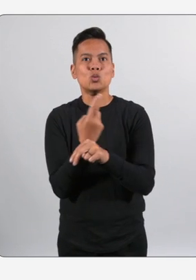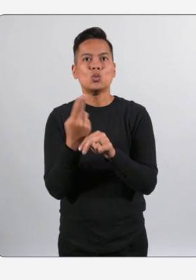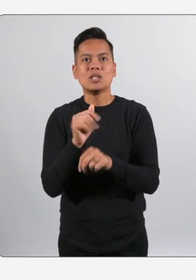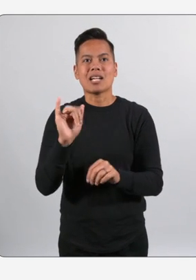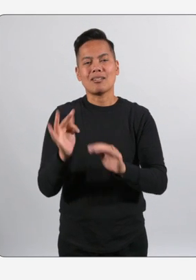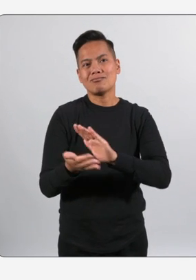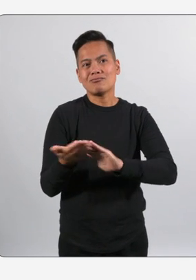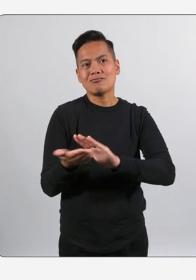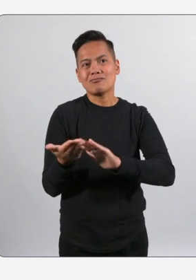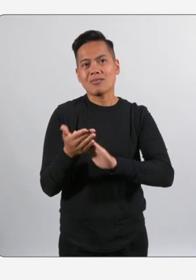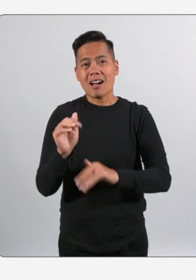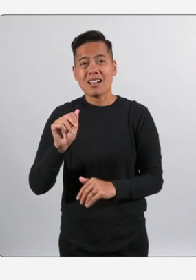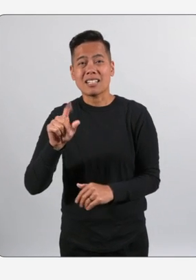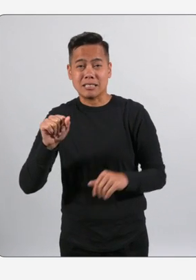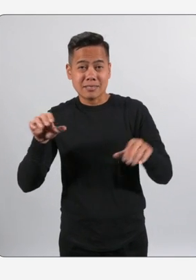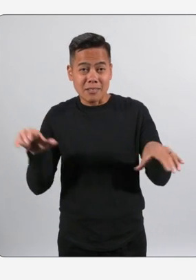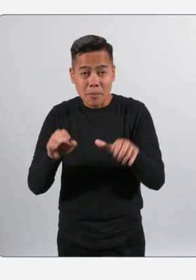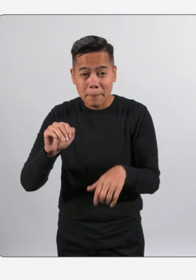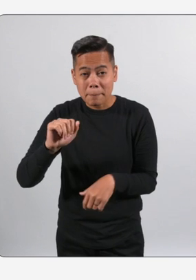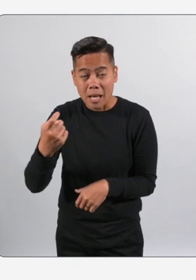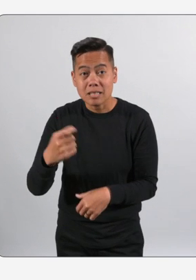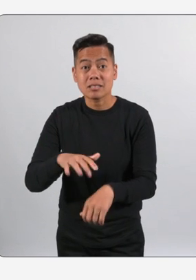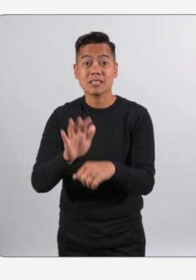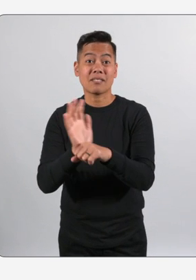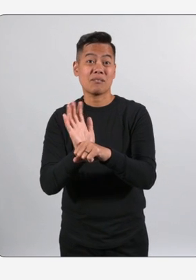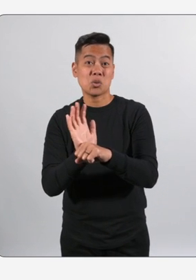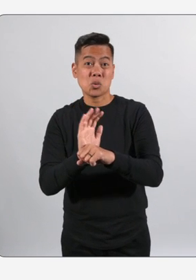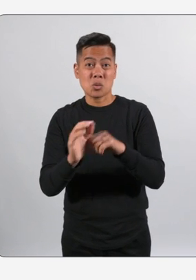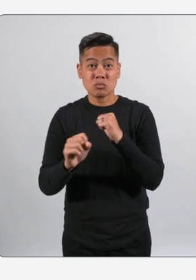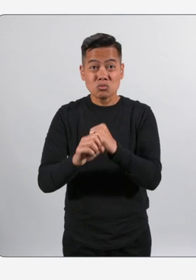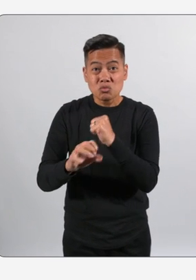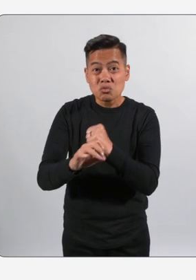and Video Action Campaigns to scale her business across